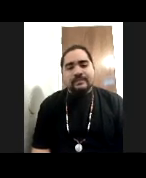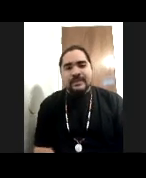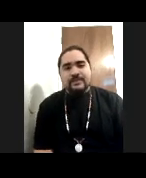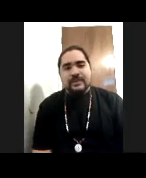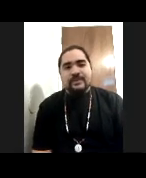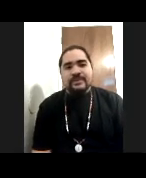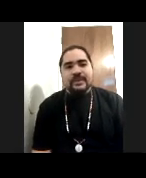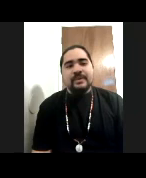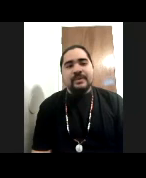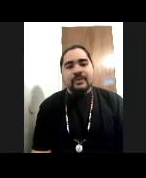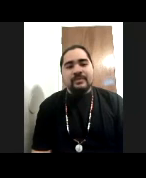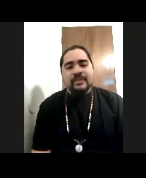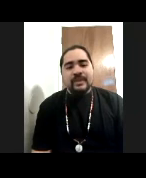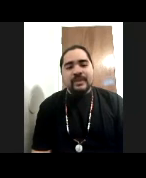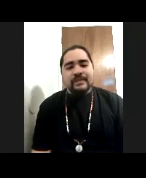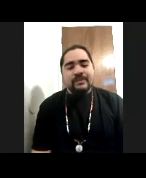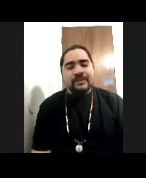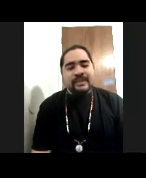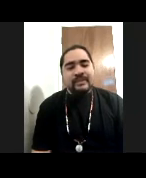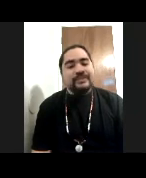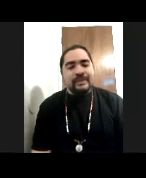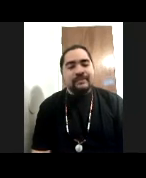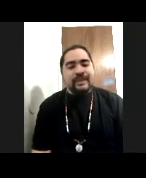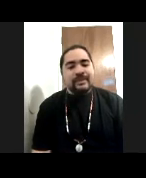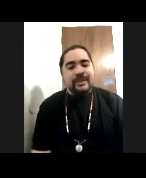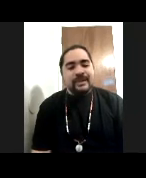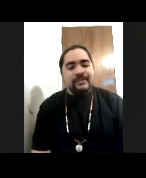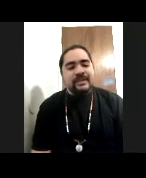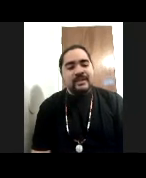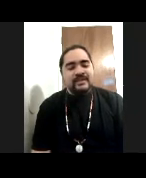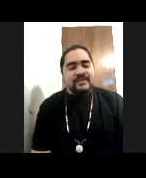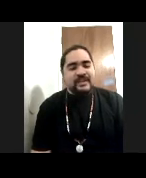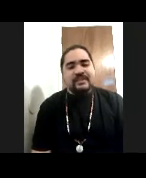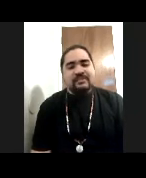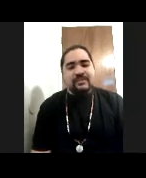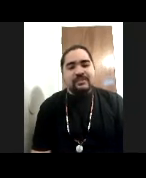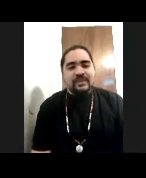because when I was like going through everything and the people, the adults in my family were kind of disconnected doing their own thing.